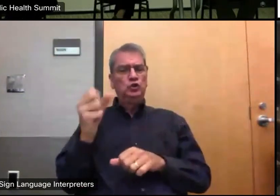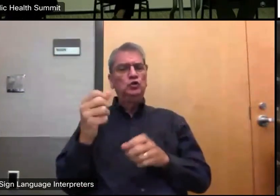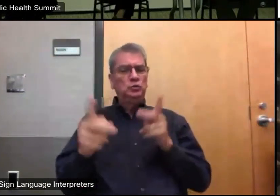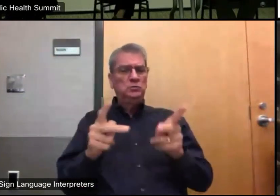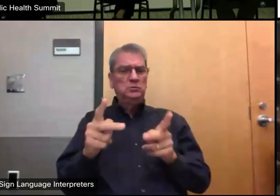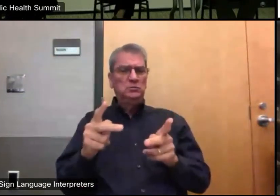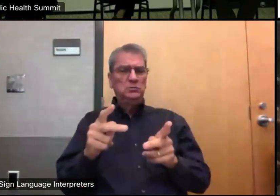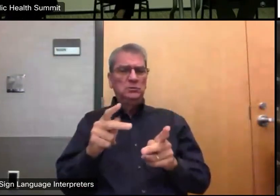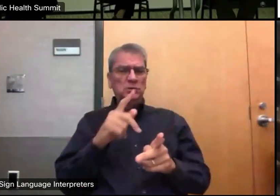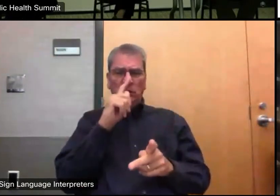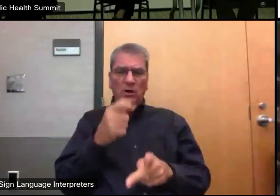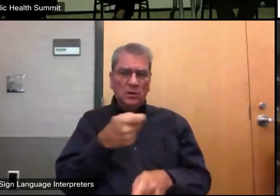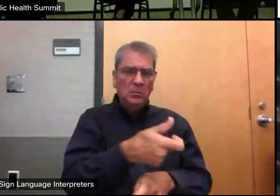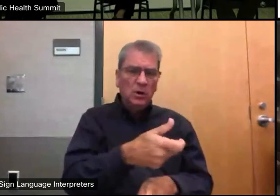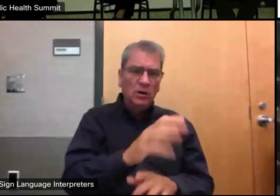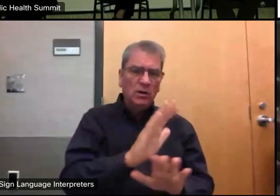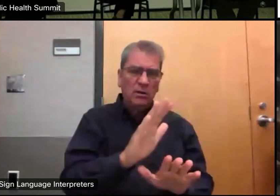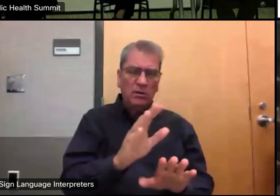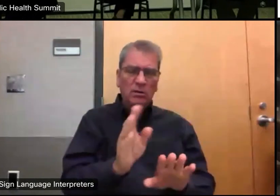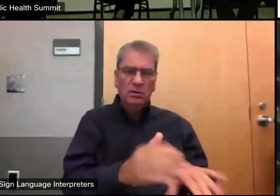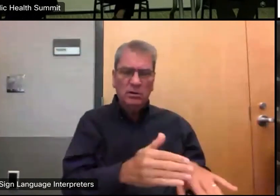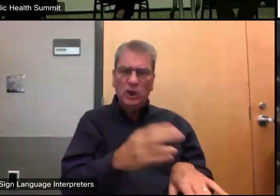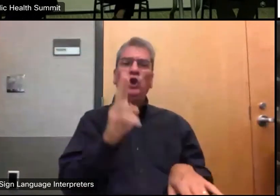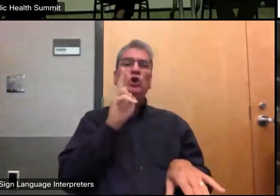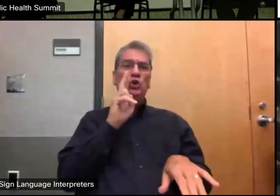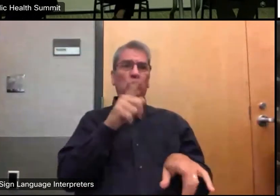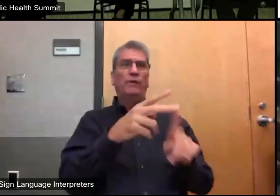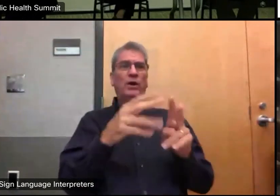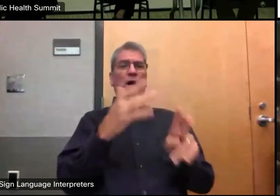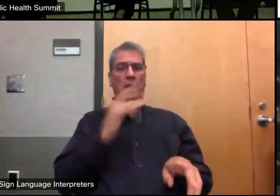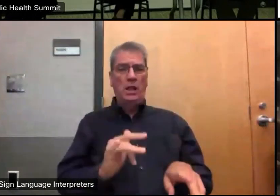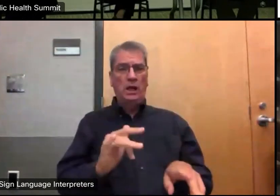because I think those of you in. Houston are fortunate than than most, but